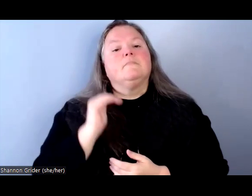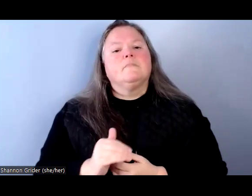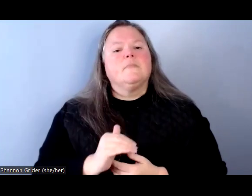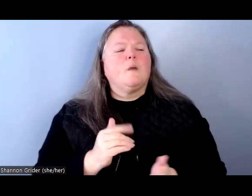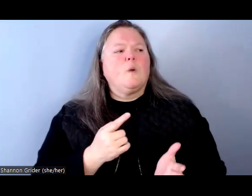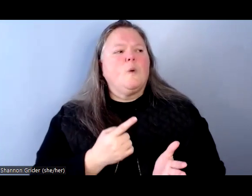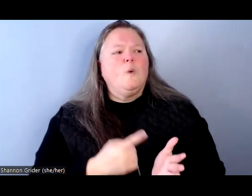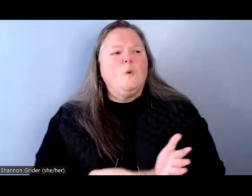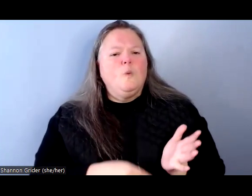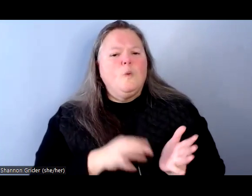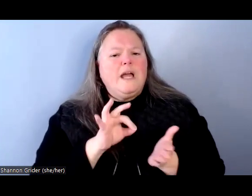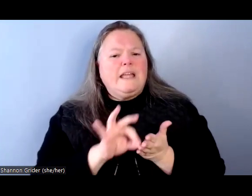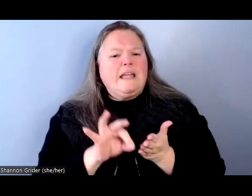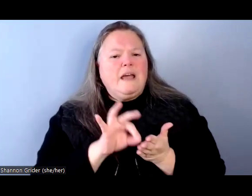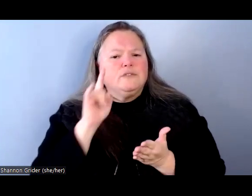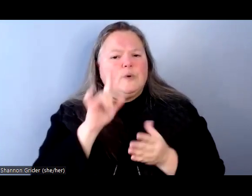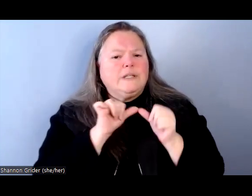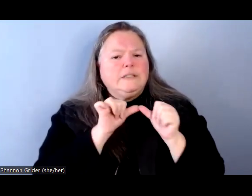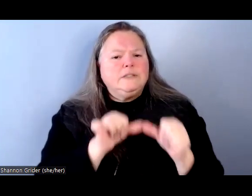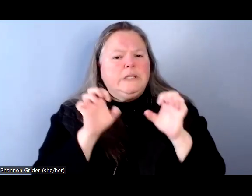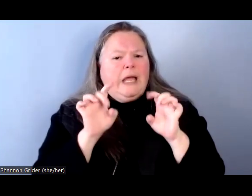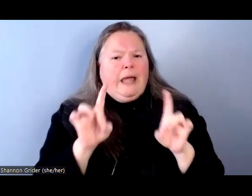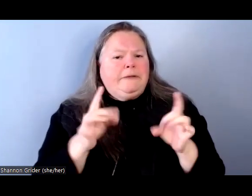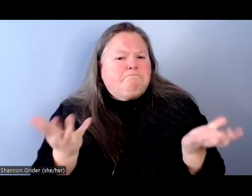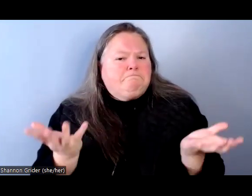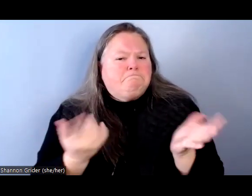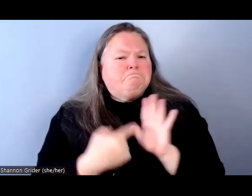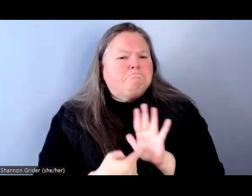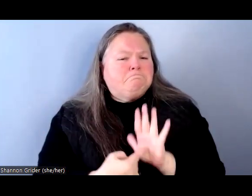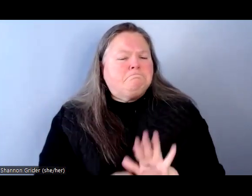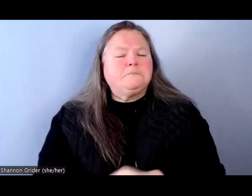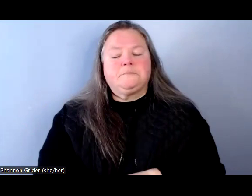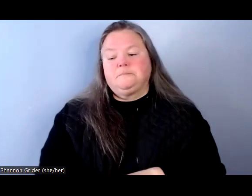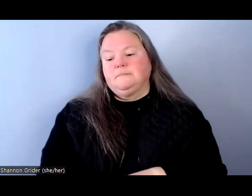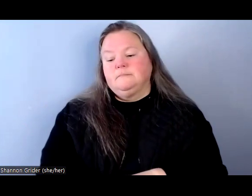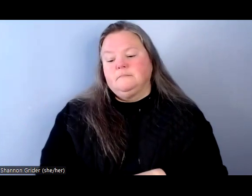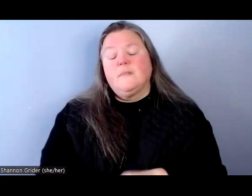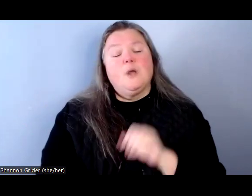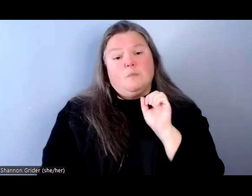The next thing I want to talk to you about is what qualifies